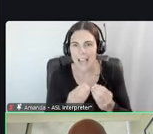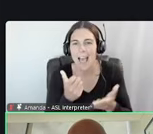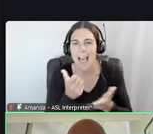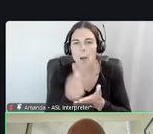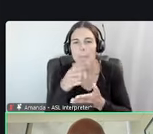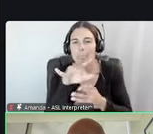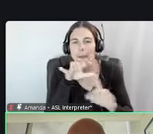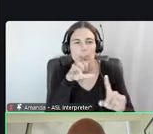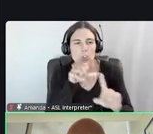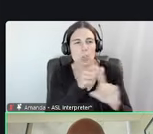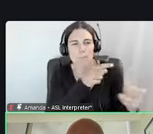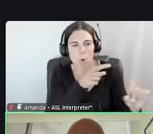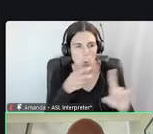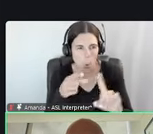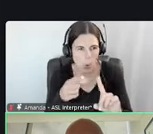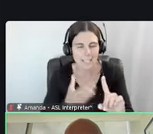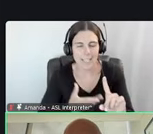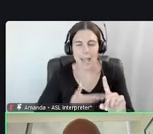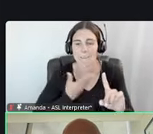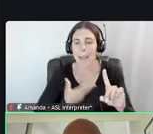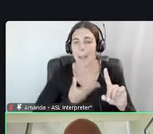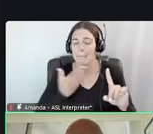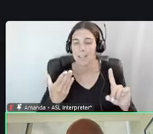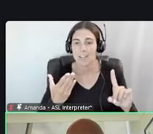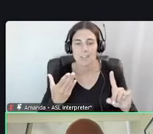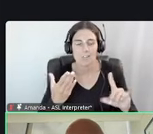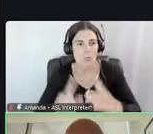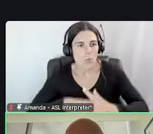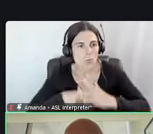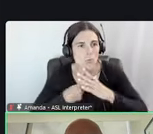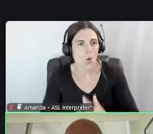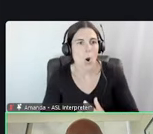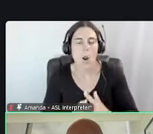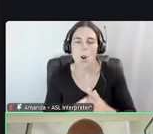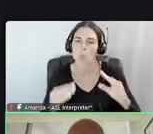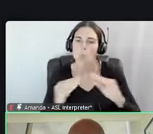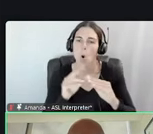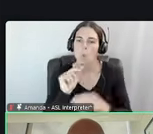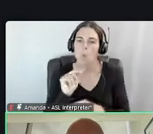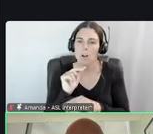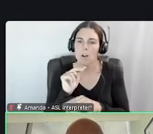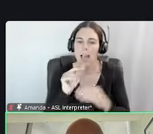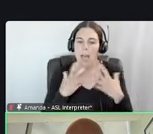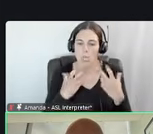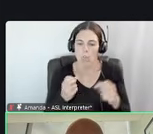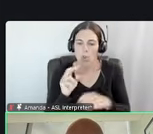started as we create a healthier North Carolina for 11 million people. Um and so again, thank you